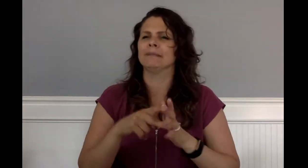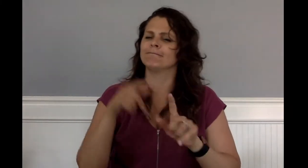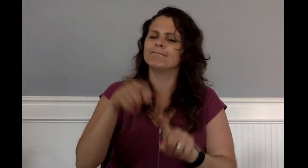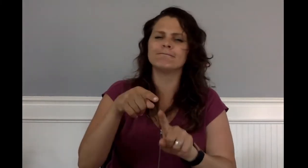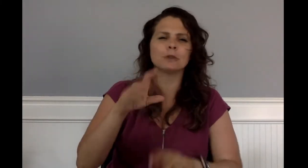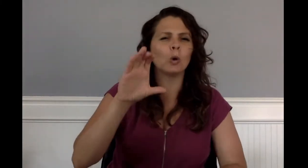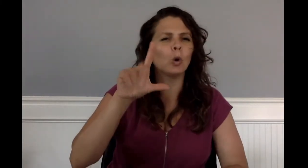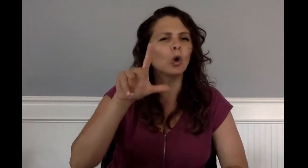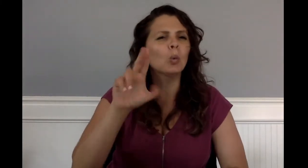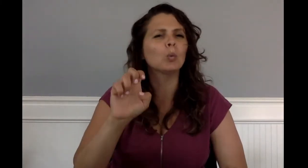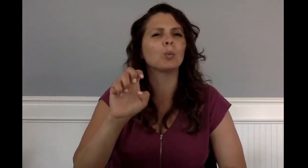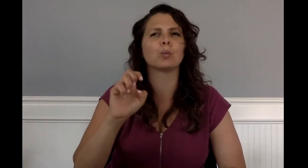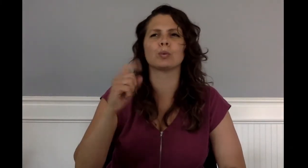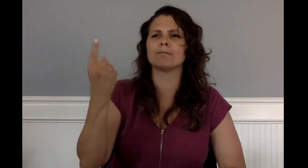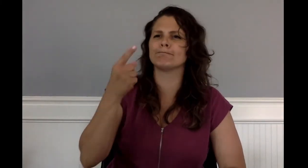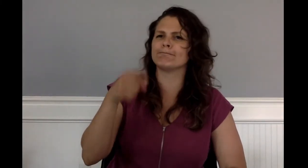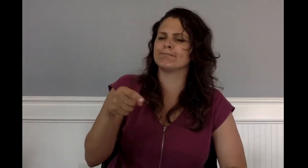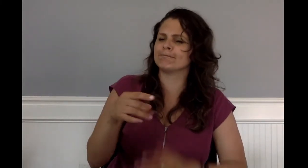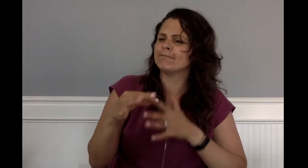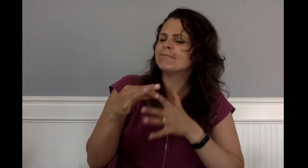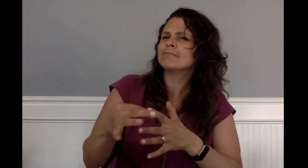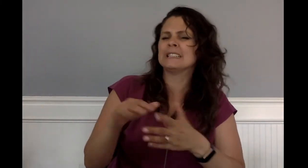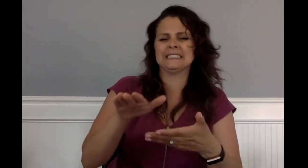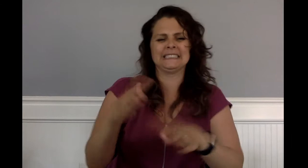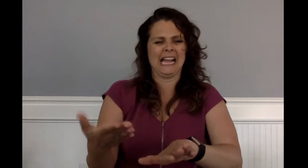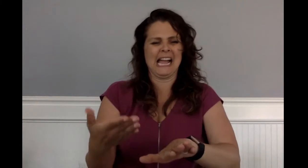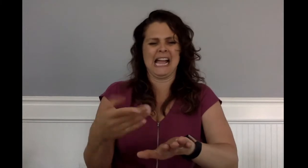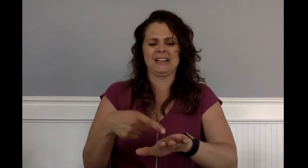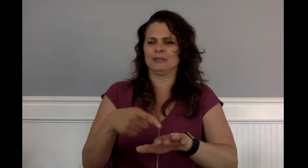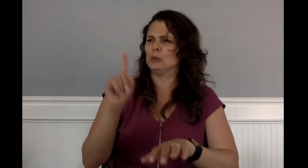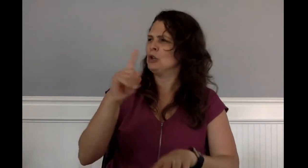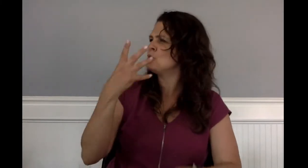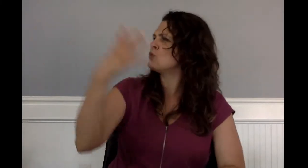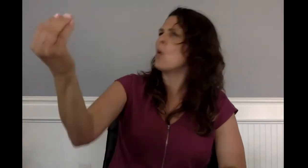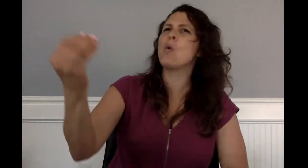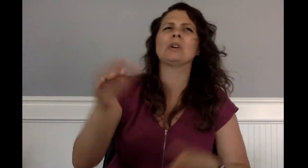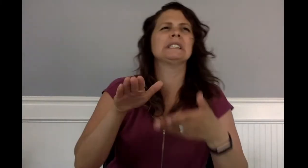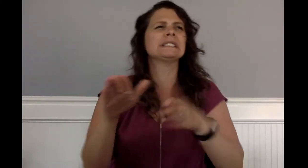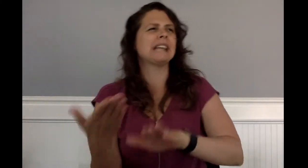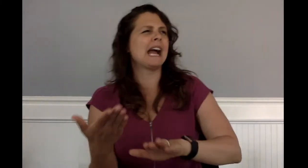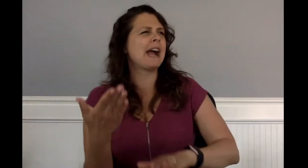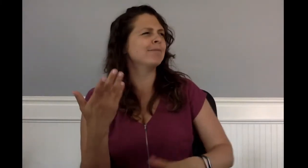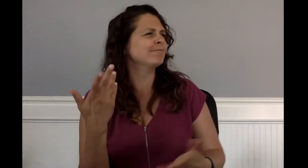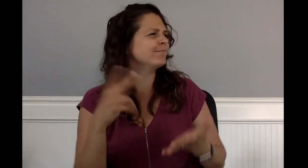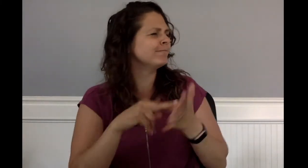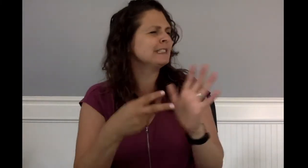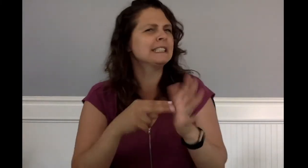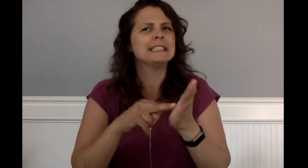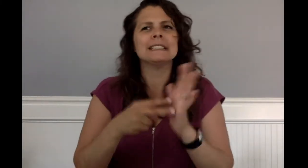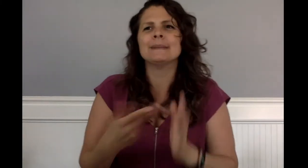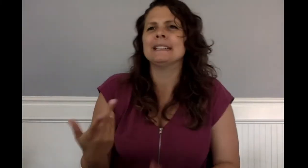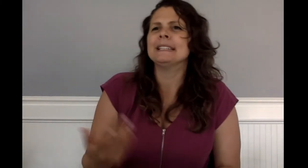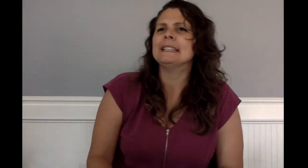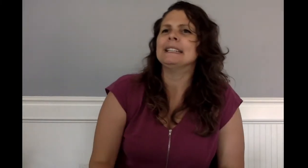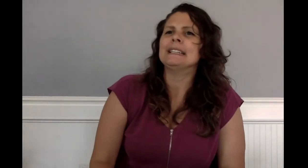I think that’s a clue about where we need to go next.”